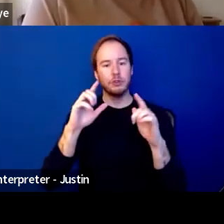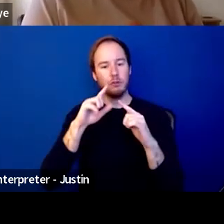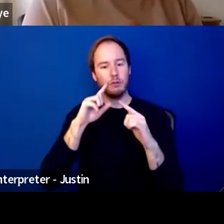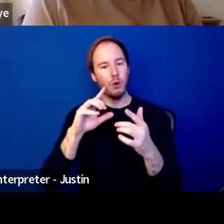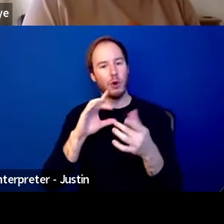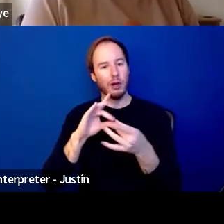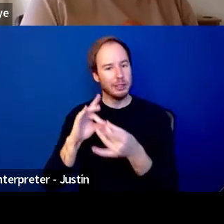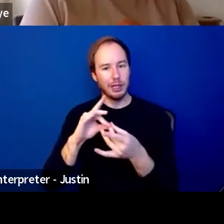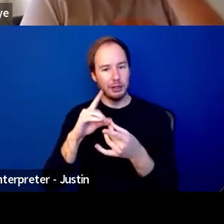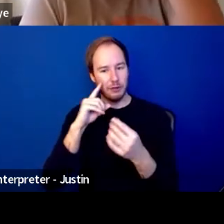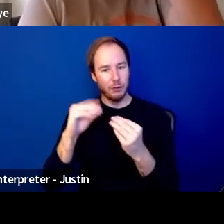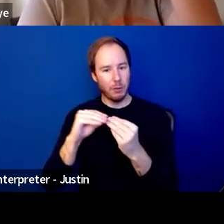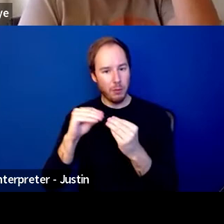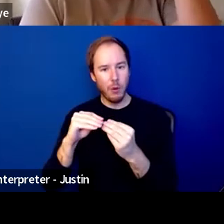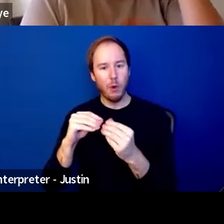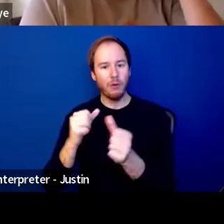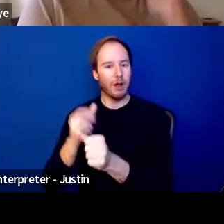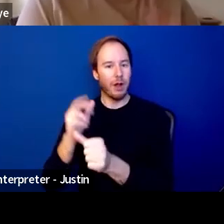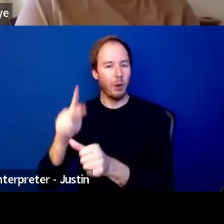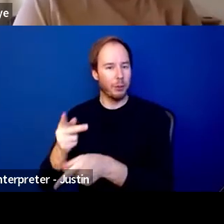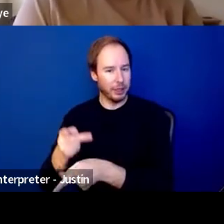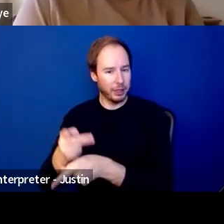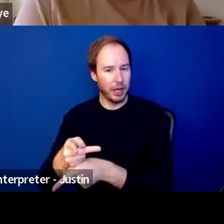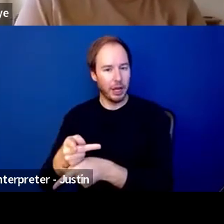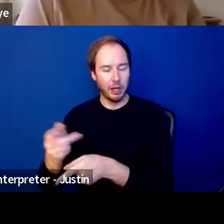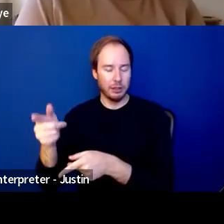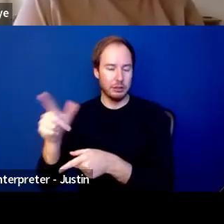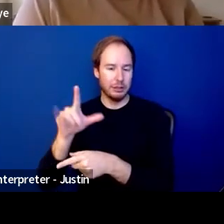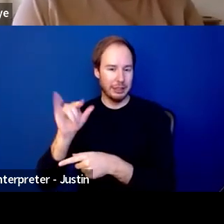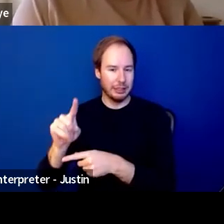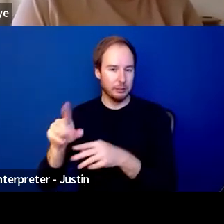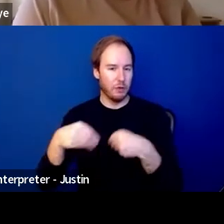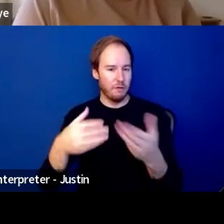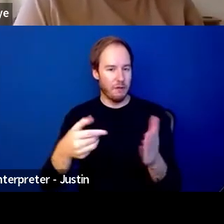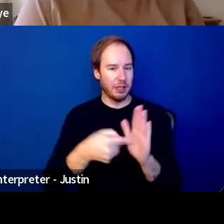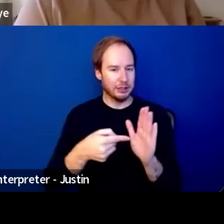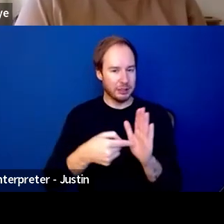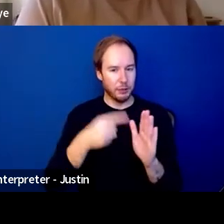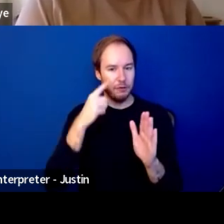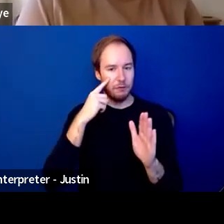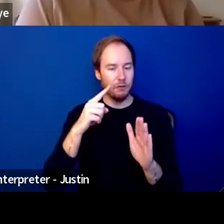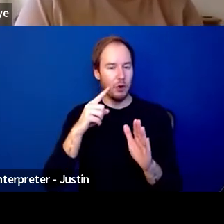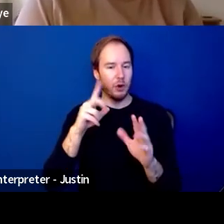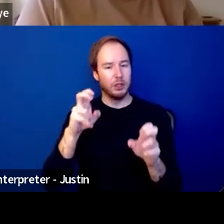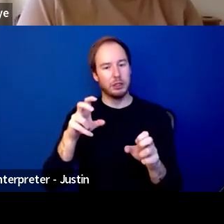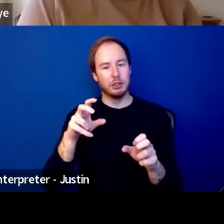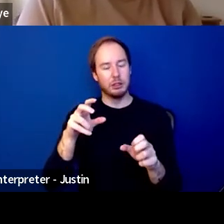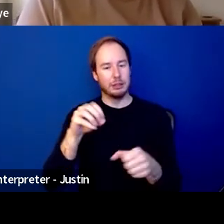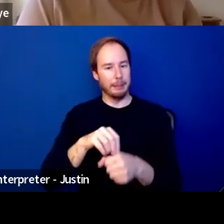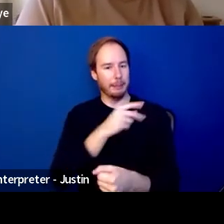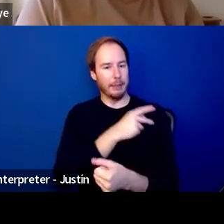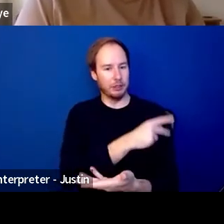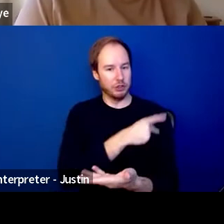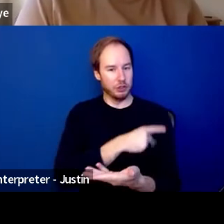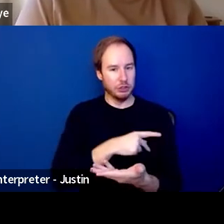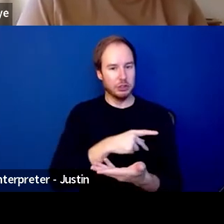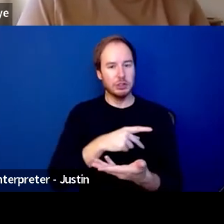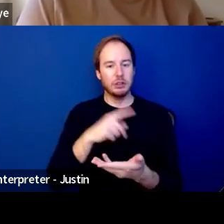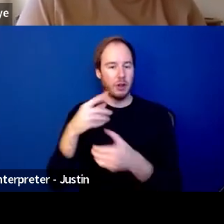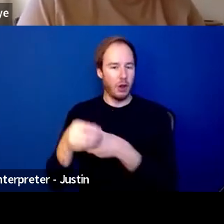And like, Liz, you mentioned some specific examples of care that really should be provided in in-patient, or at least inside in more traditional settings.